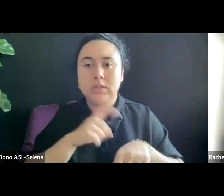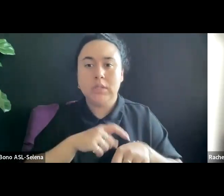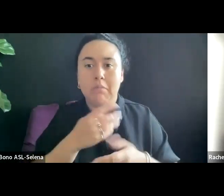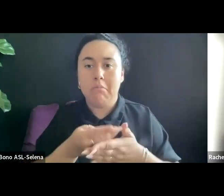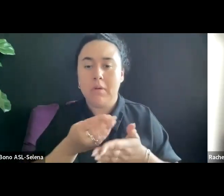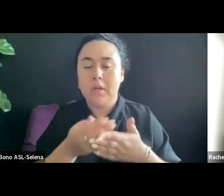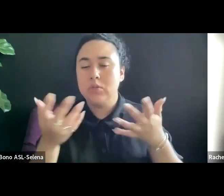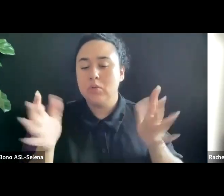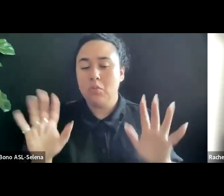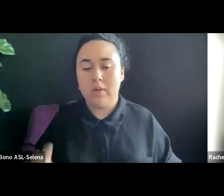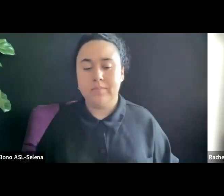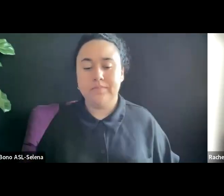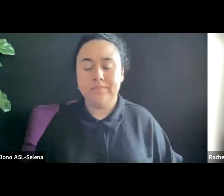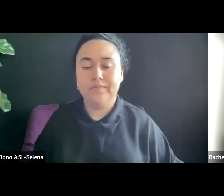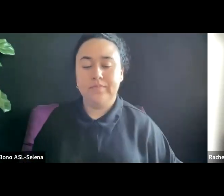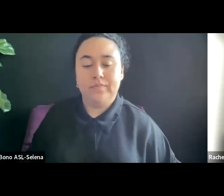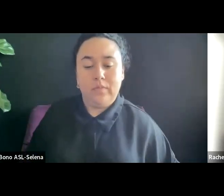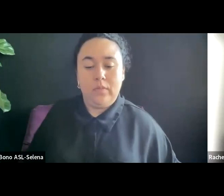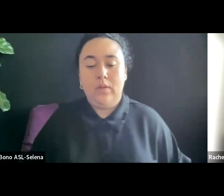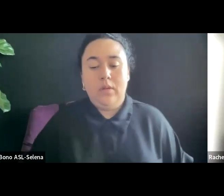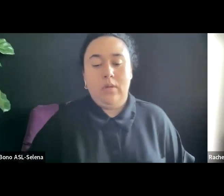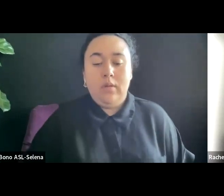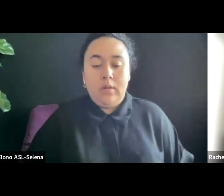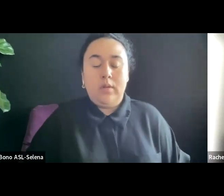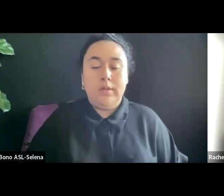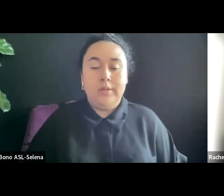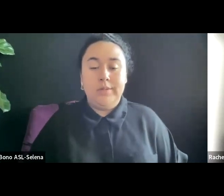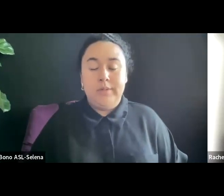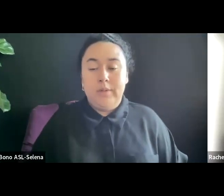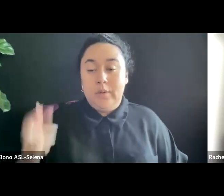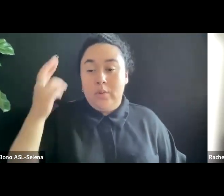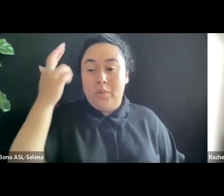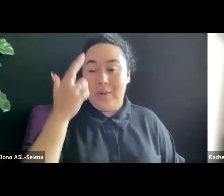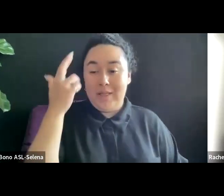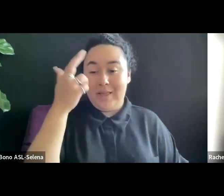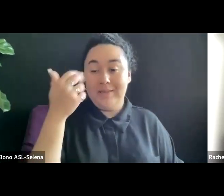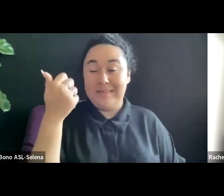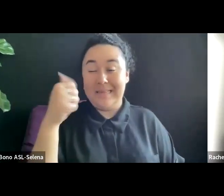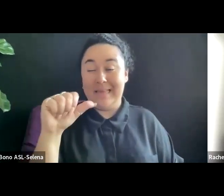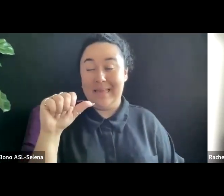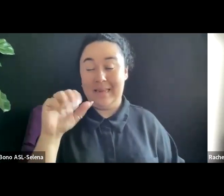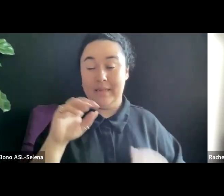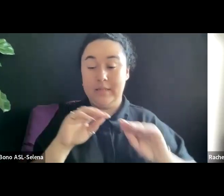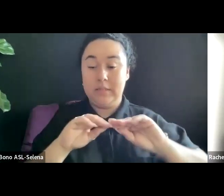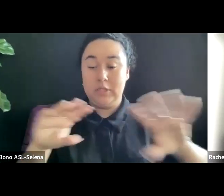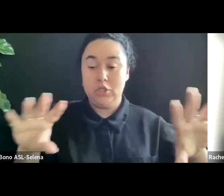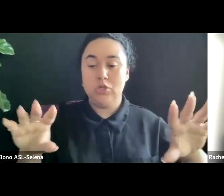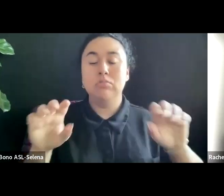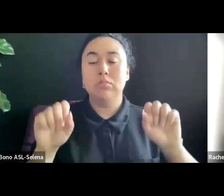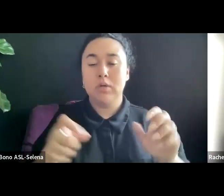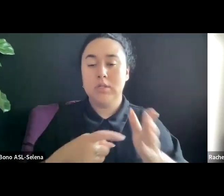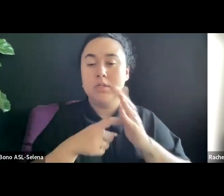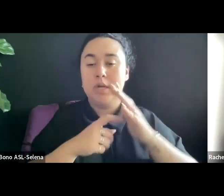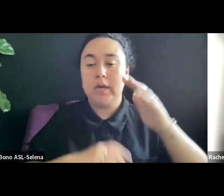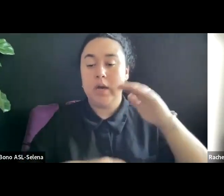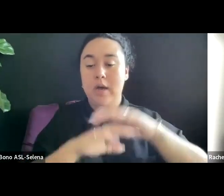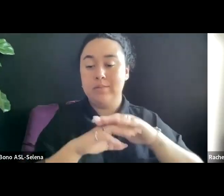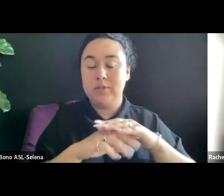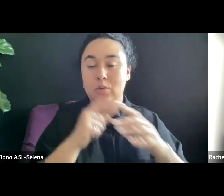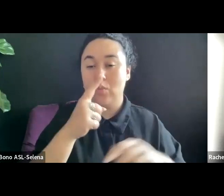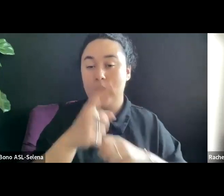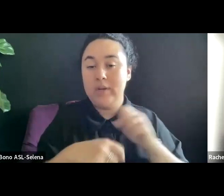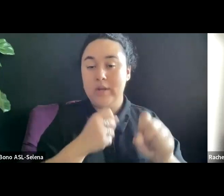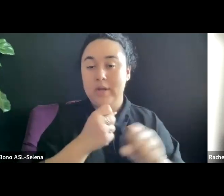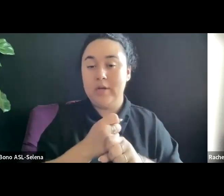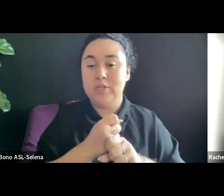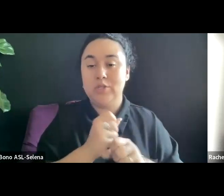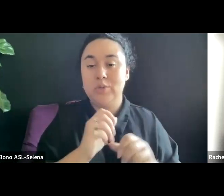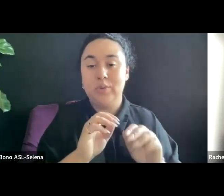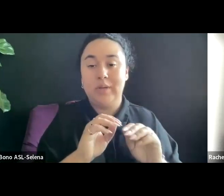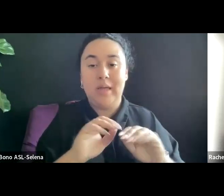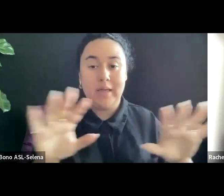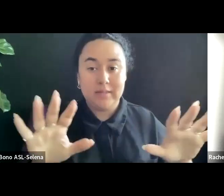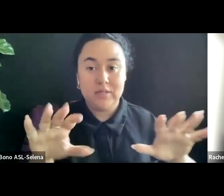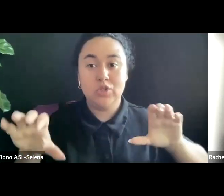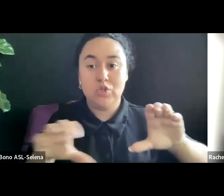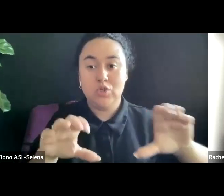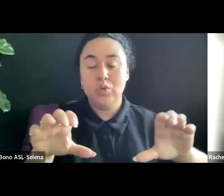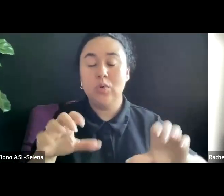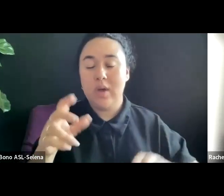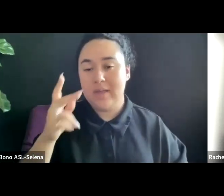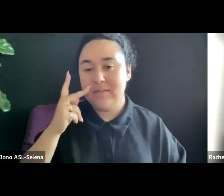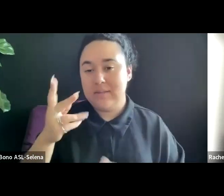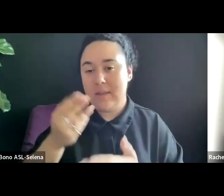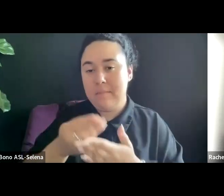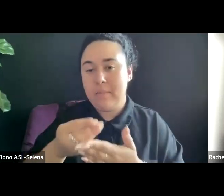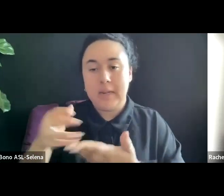AND REALIZE THAT ANY TYPE OF DISTRIBUTION CAN TAKE AT LEAST A YEAR TO EXECUTE OR SEE ANY MONEY IN